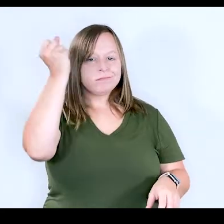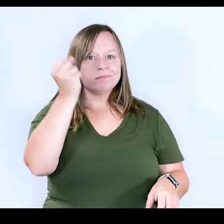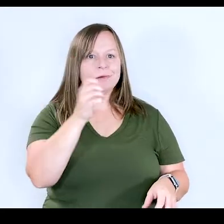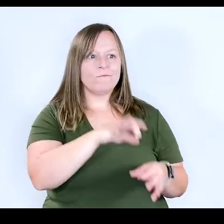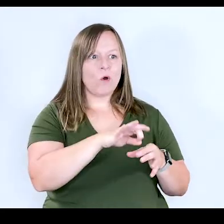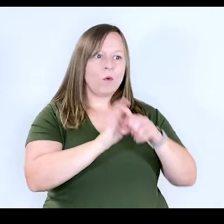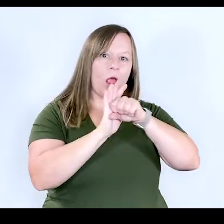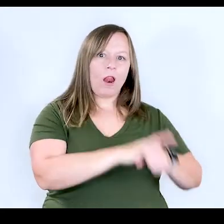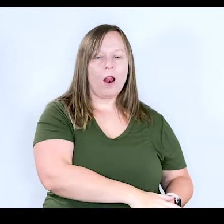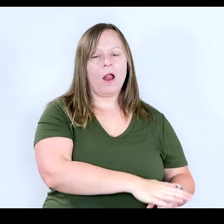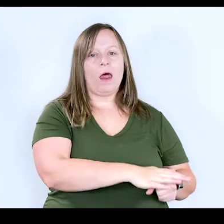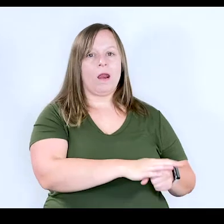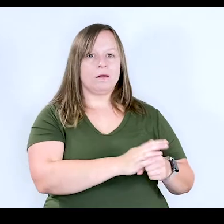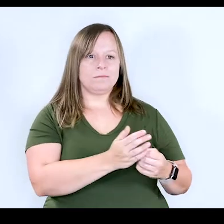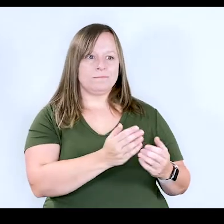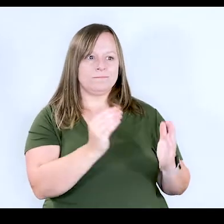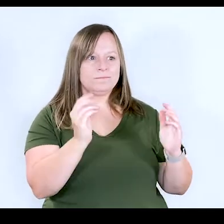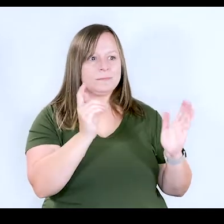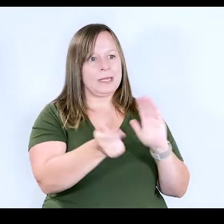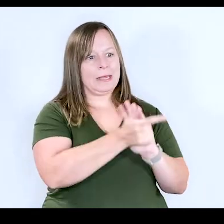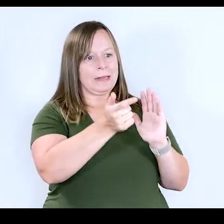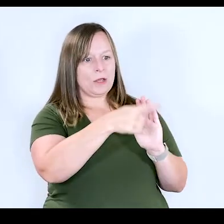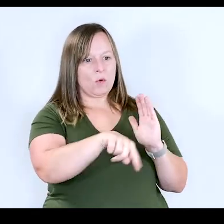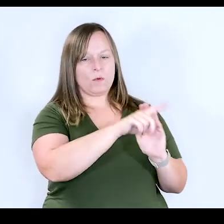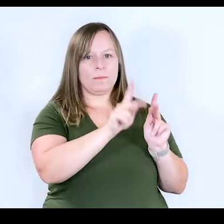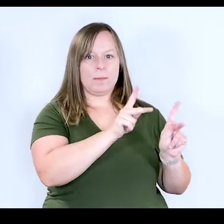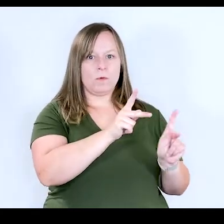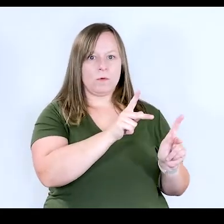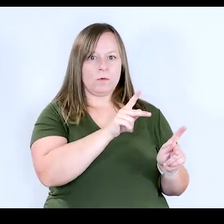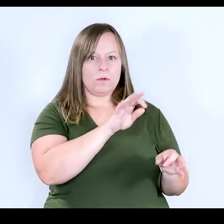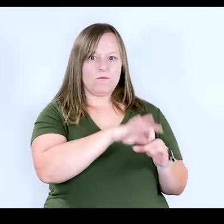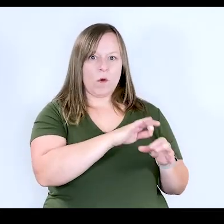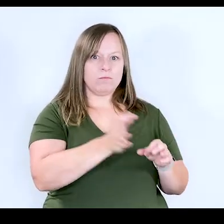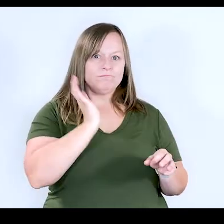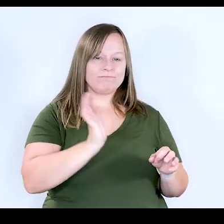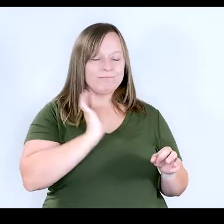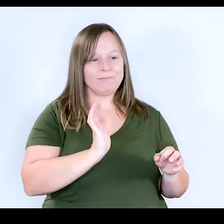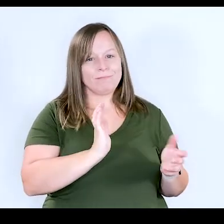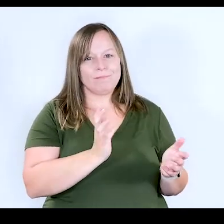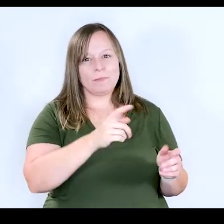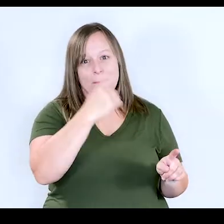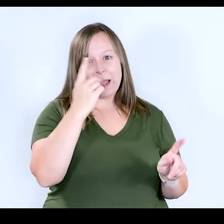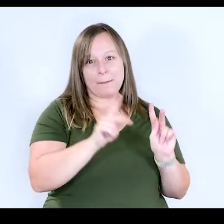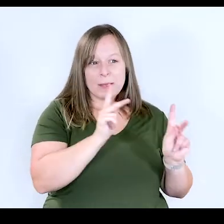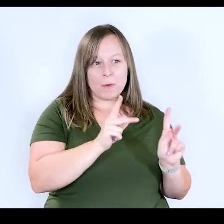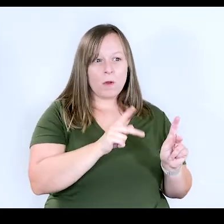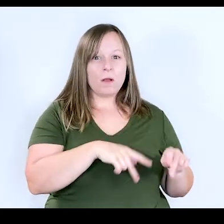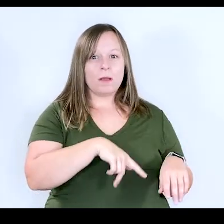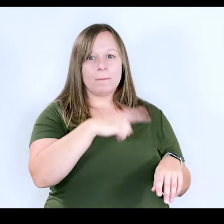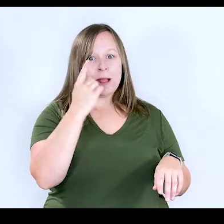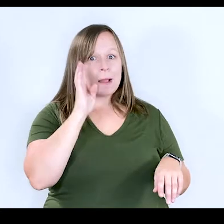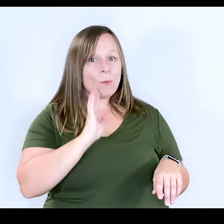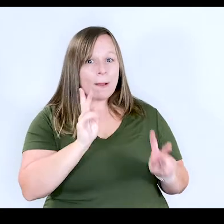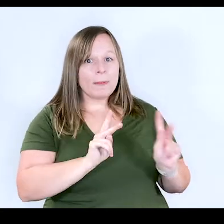had their votes suppressed, had it illegal for those folks to vote. And those are Black folks. Those are our Black and brown folks.